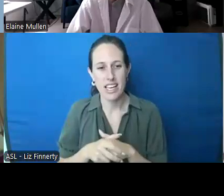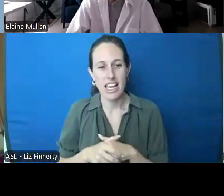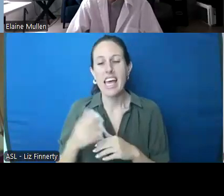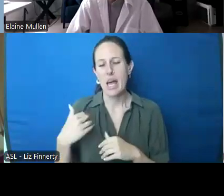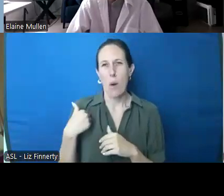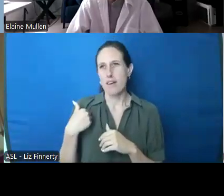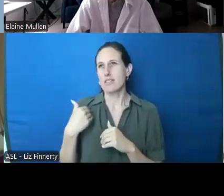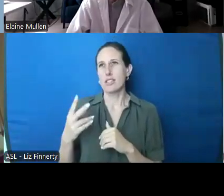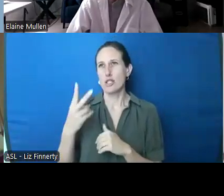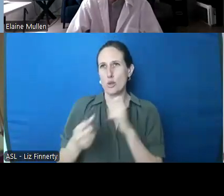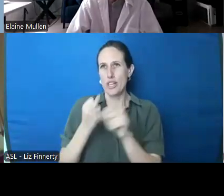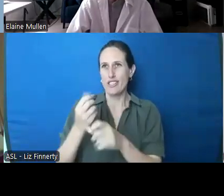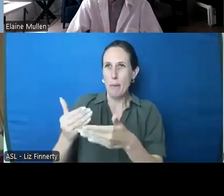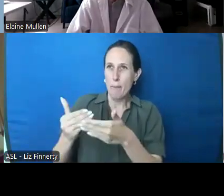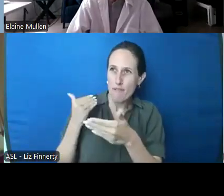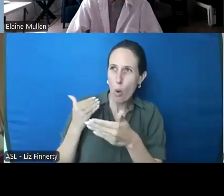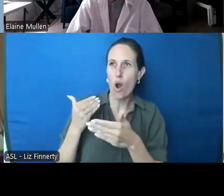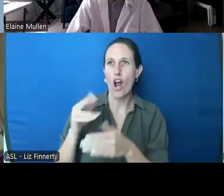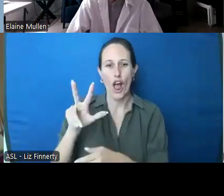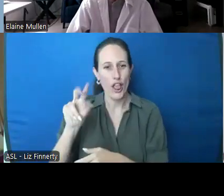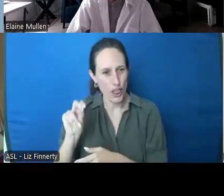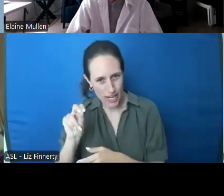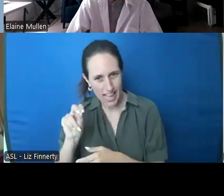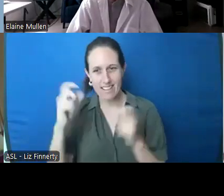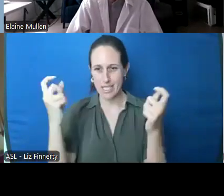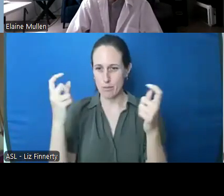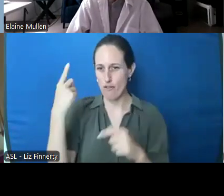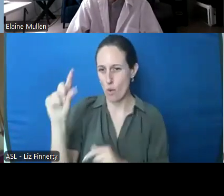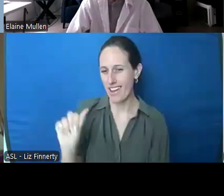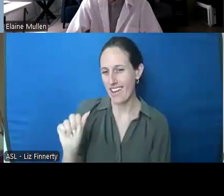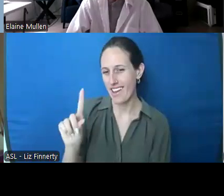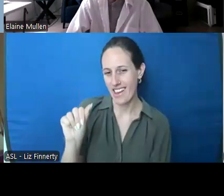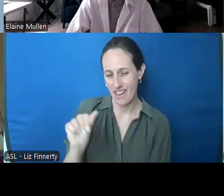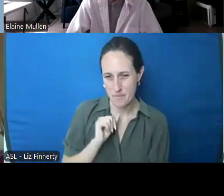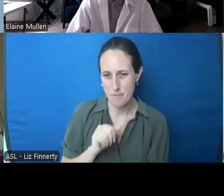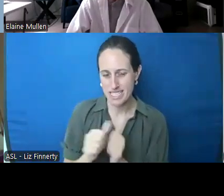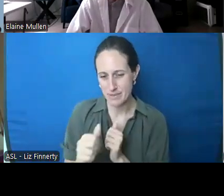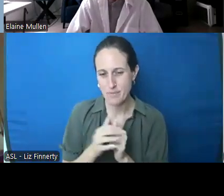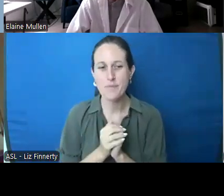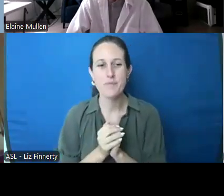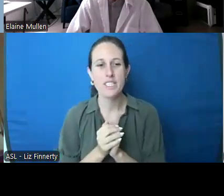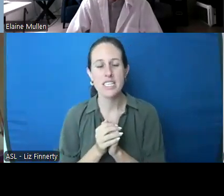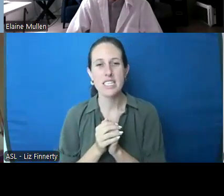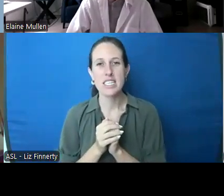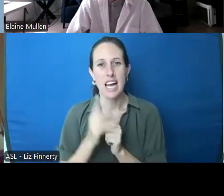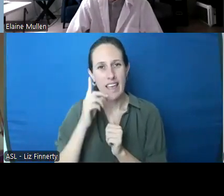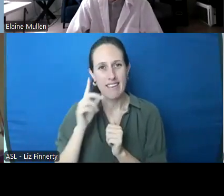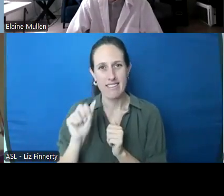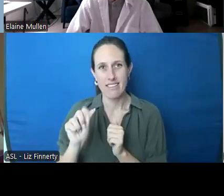and I don't know that that's a huge -- I mean, I think that the ADA has allowed me to be able to